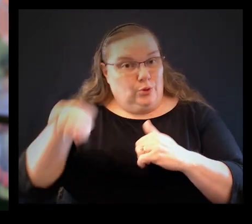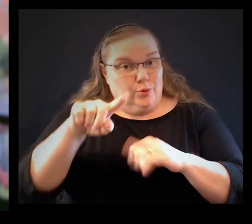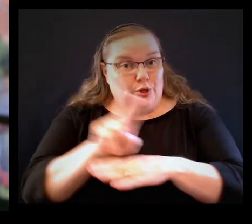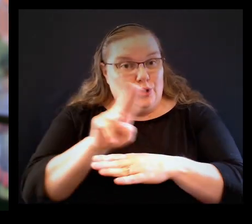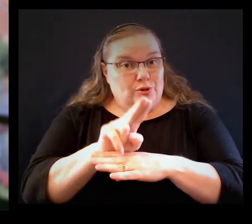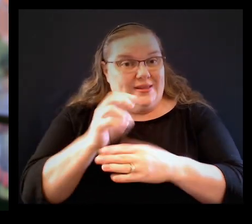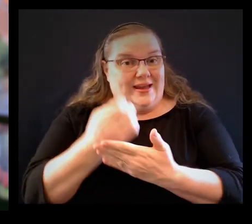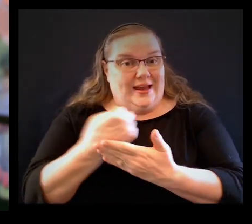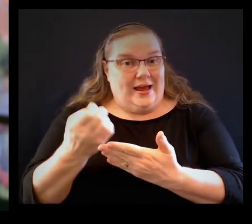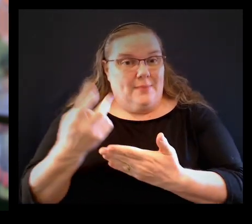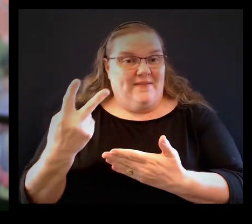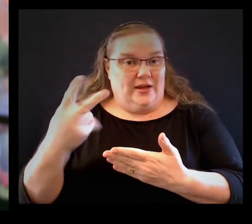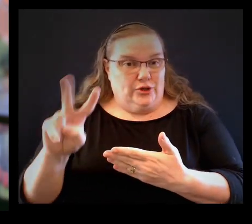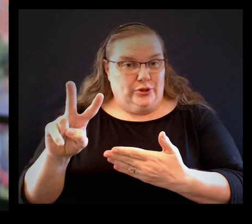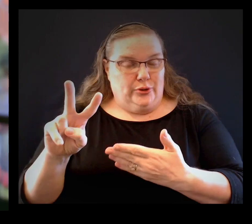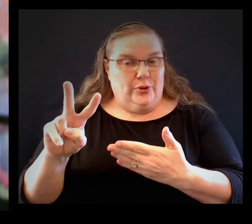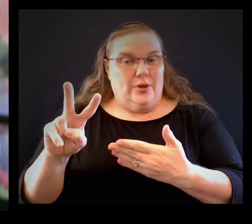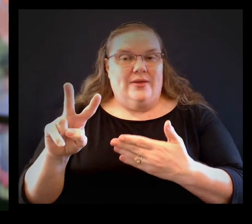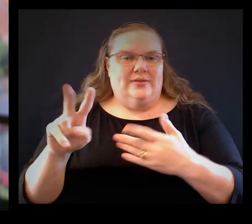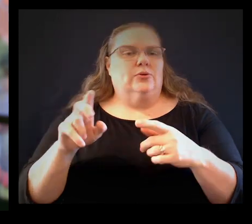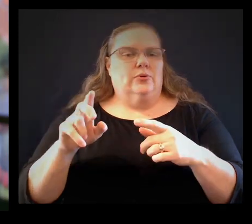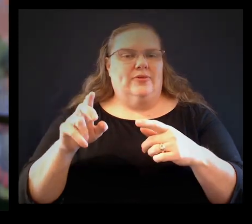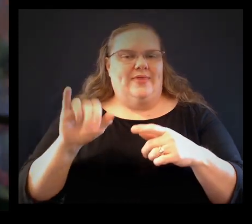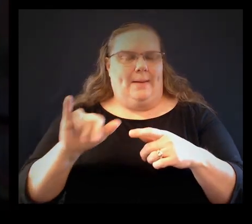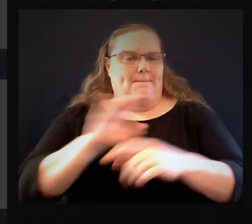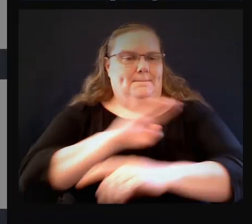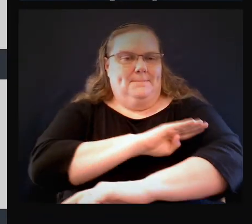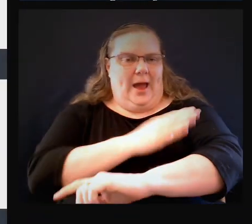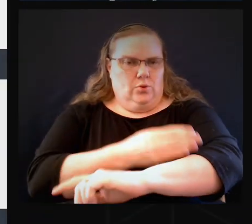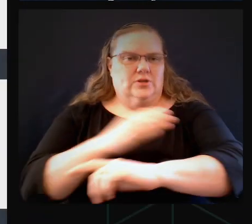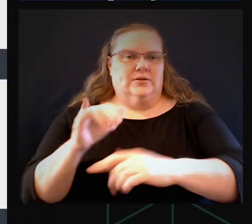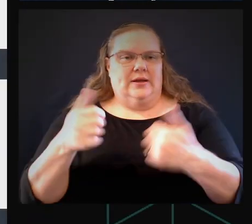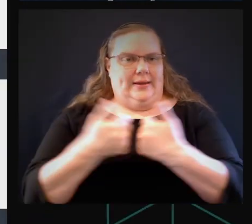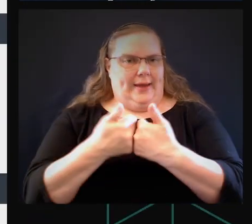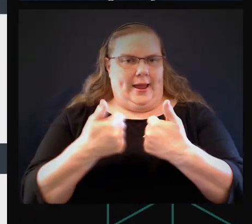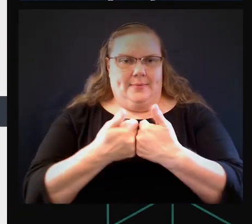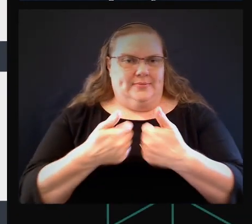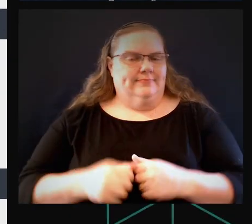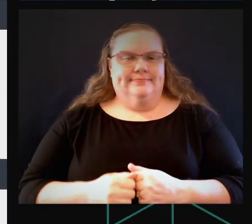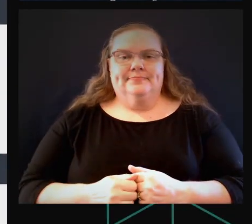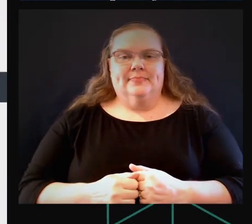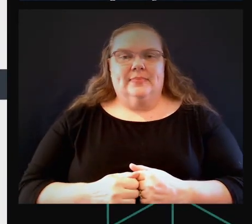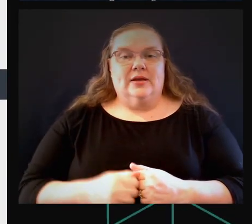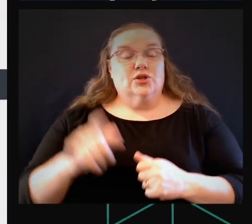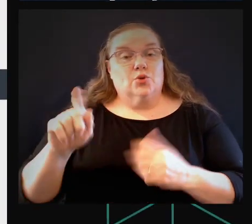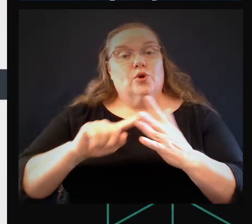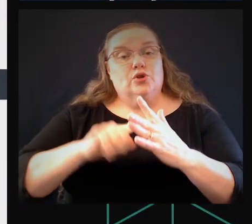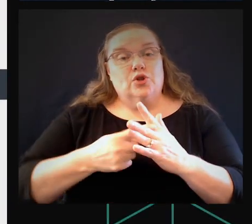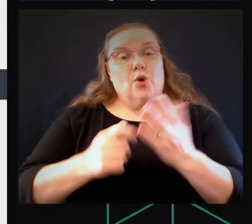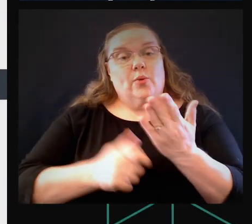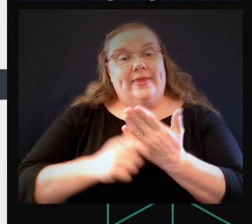that powers games like Minecraft and Flight Simulator. So let's start with the Catalog. This is where it all begins.